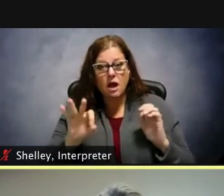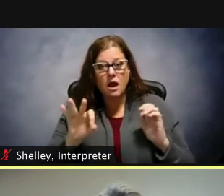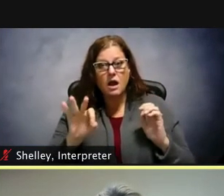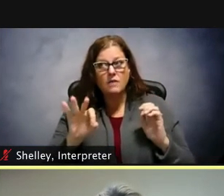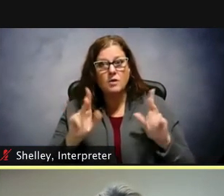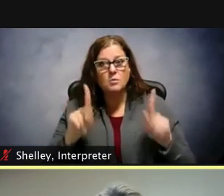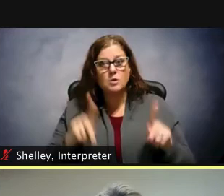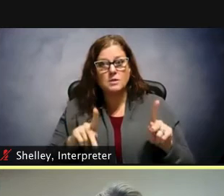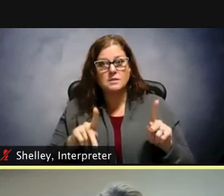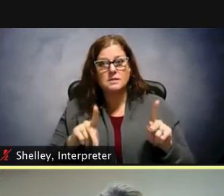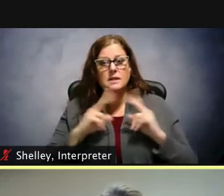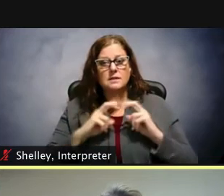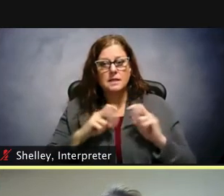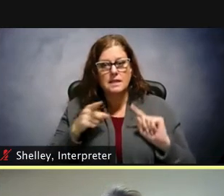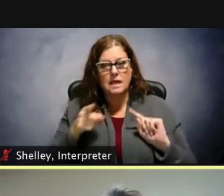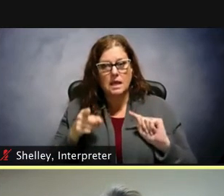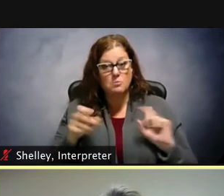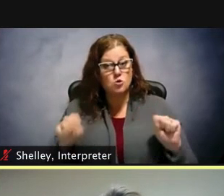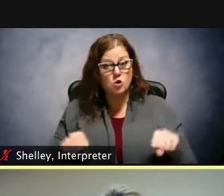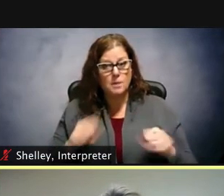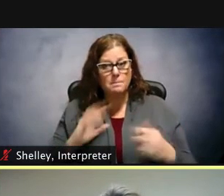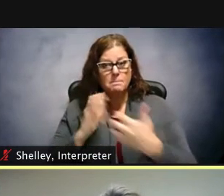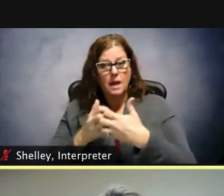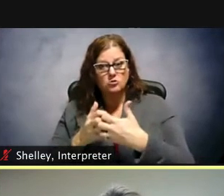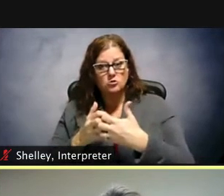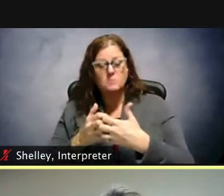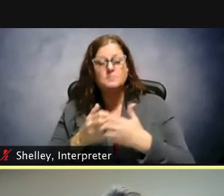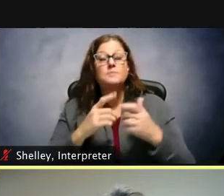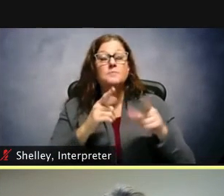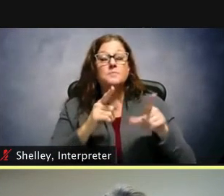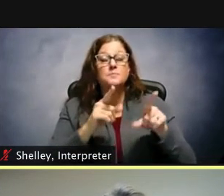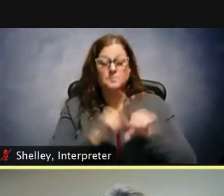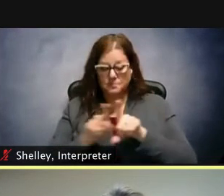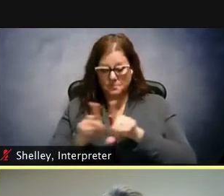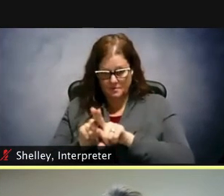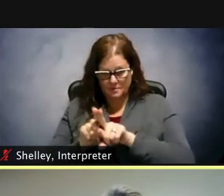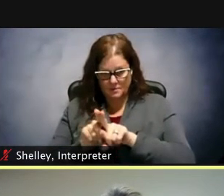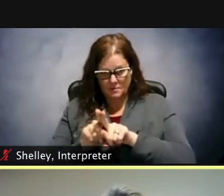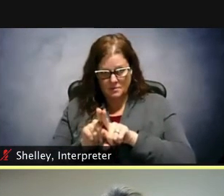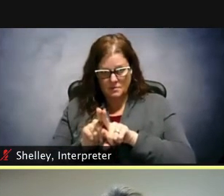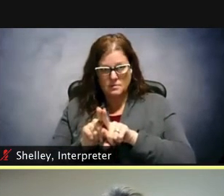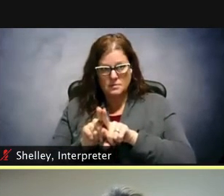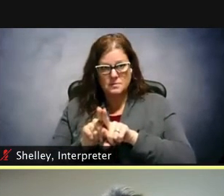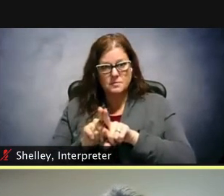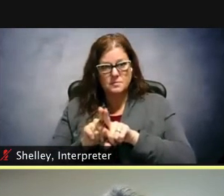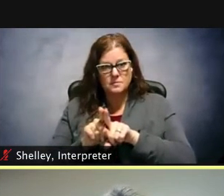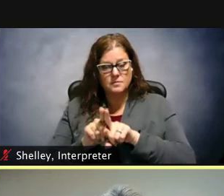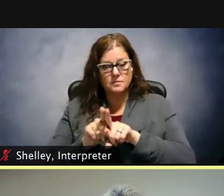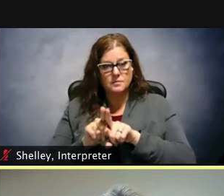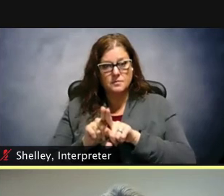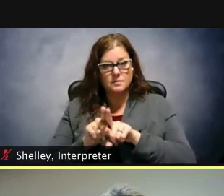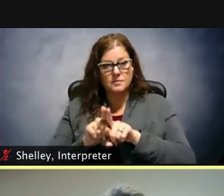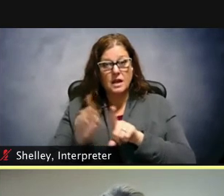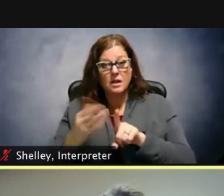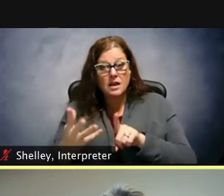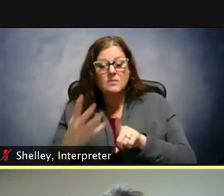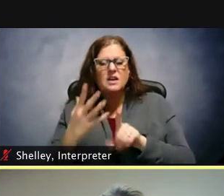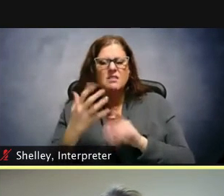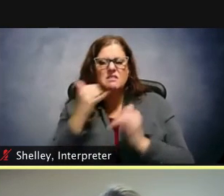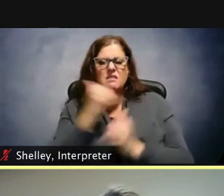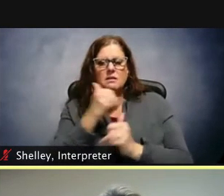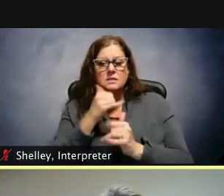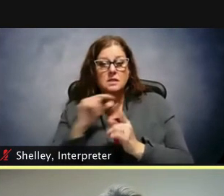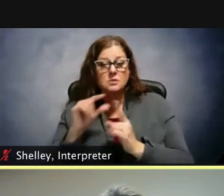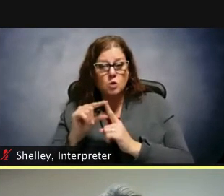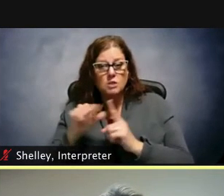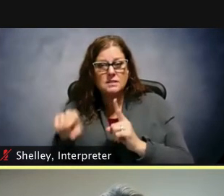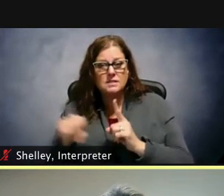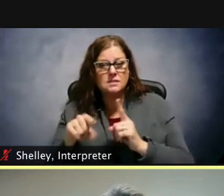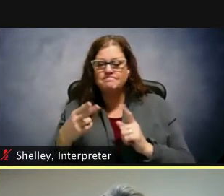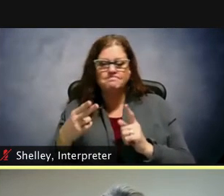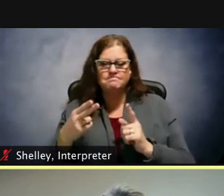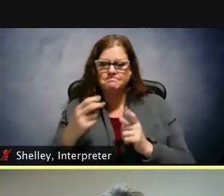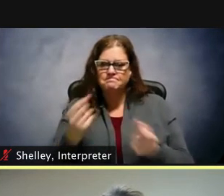assessing him. In addition, when we did the nonsense words he did not do well. He had